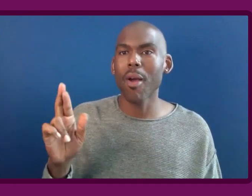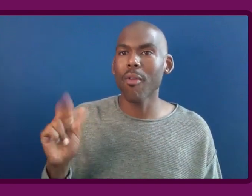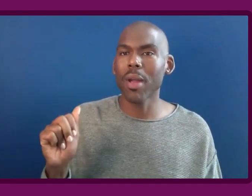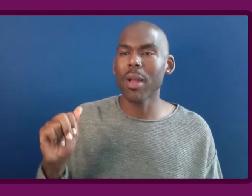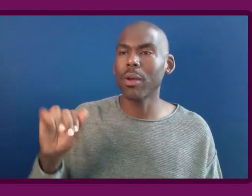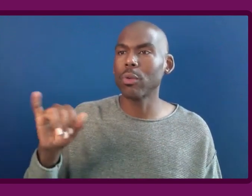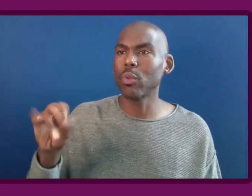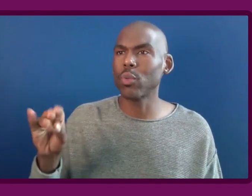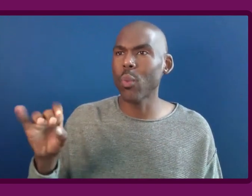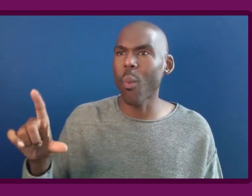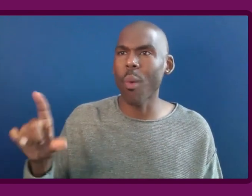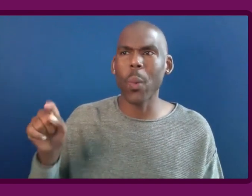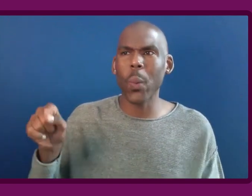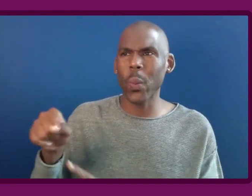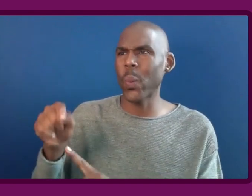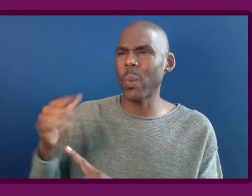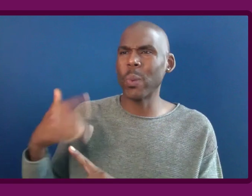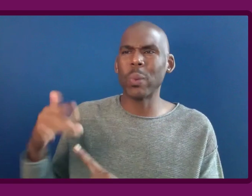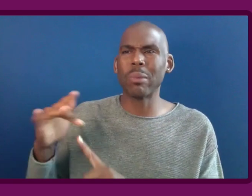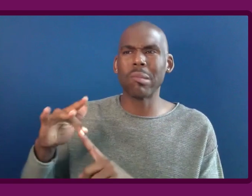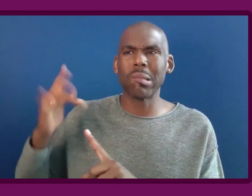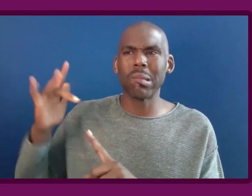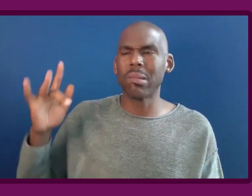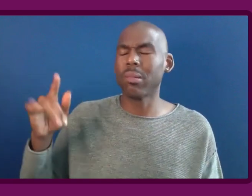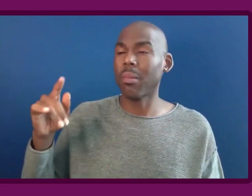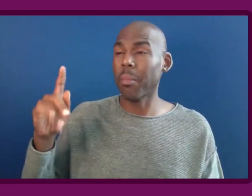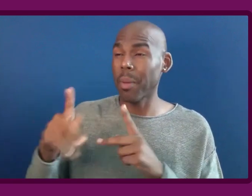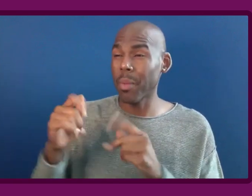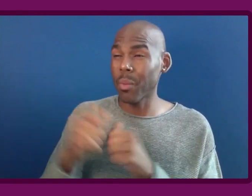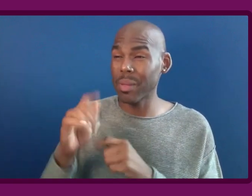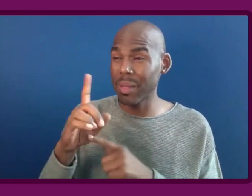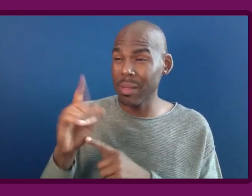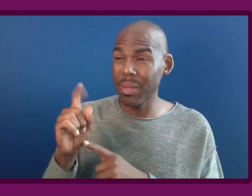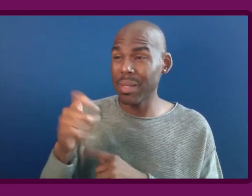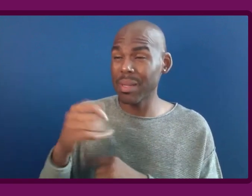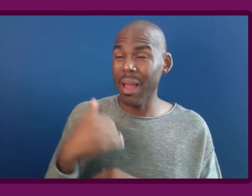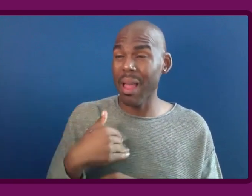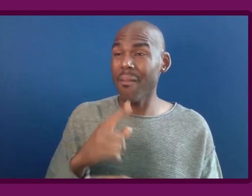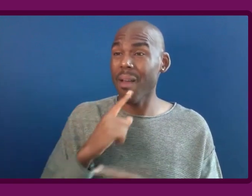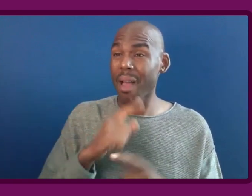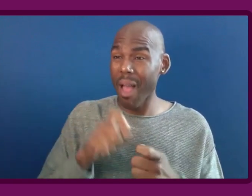television, in film, and in the media overall. Movie and TV sets need to be accessible.